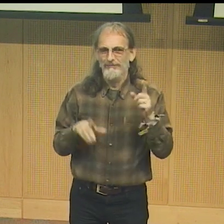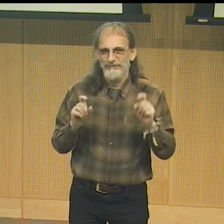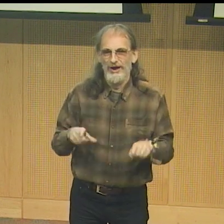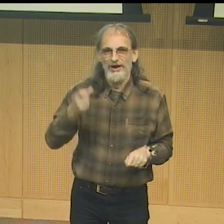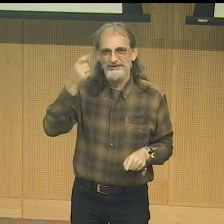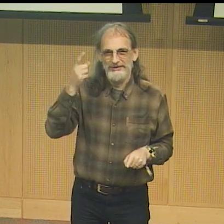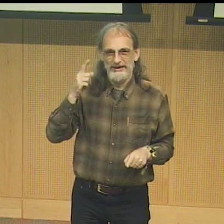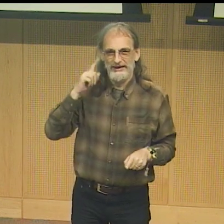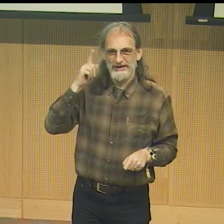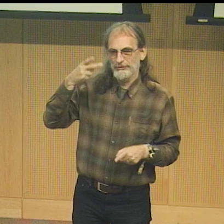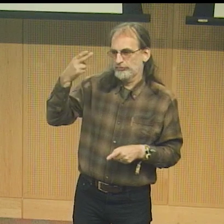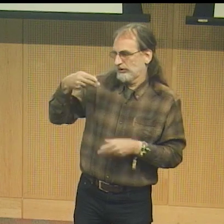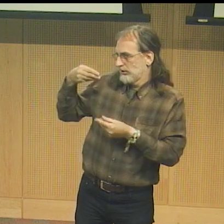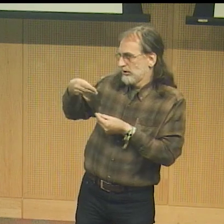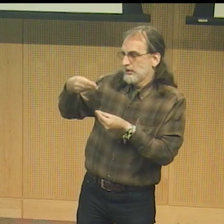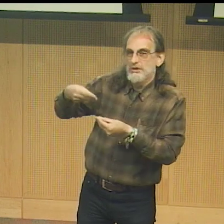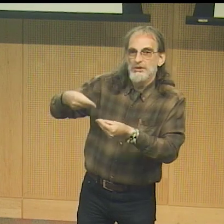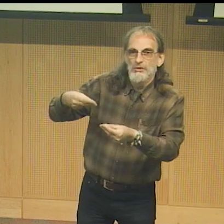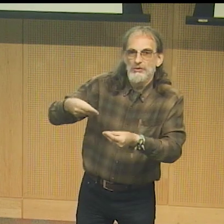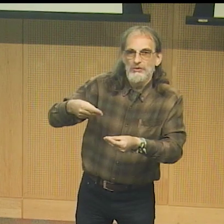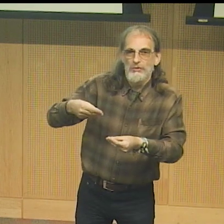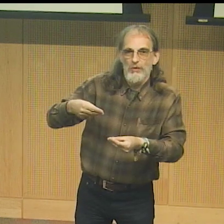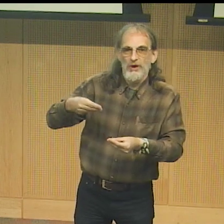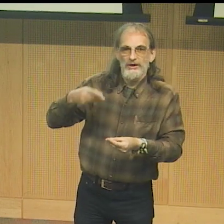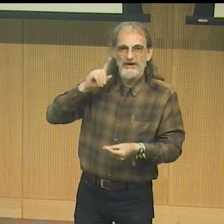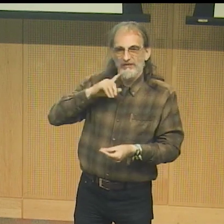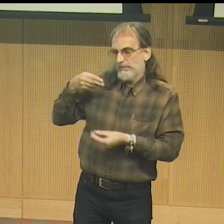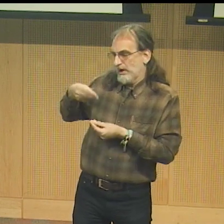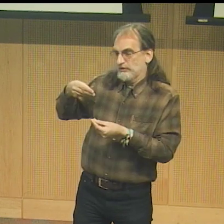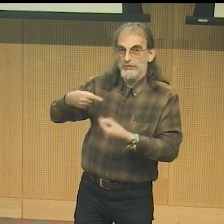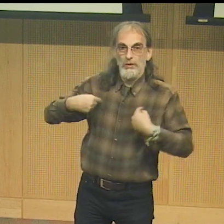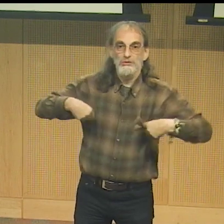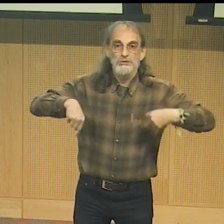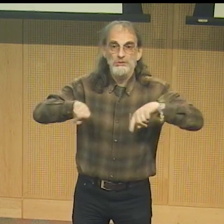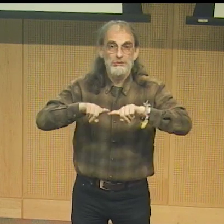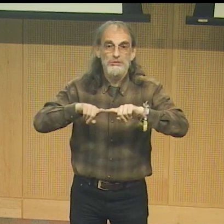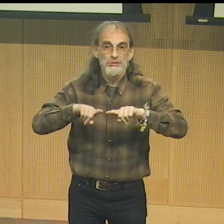all products of our historical experiences who have